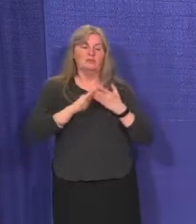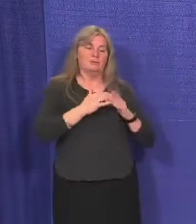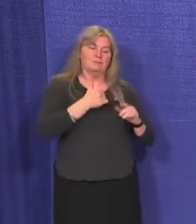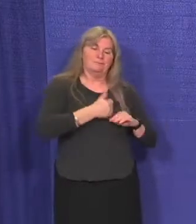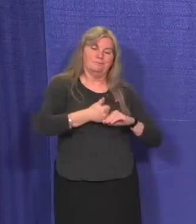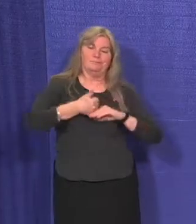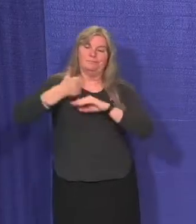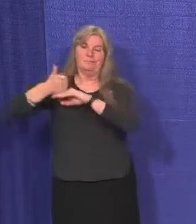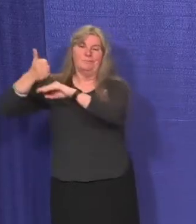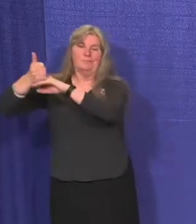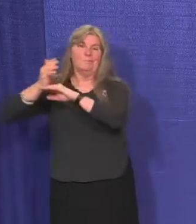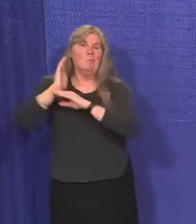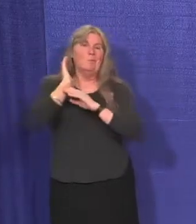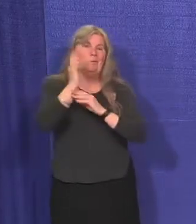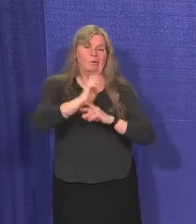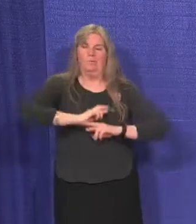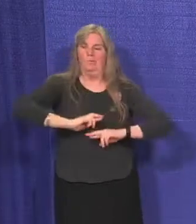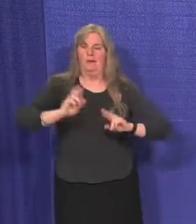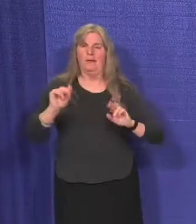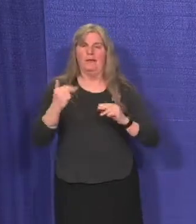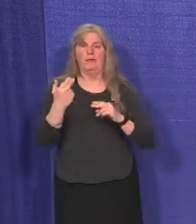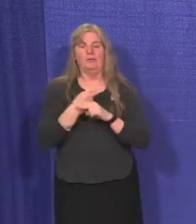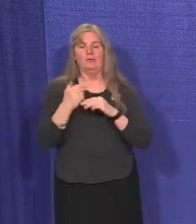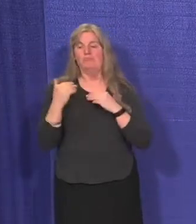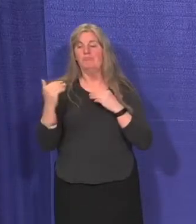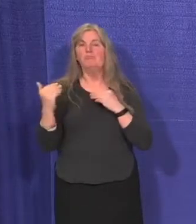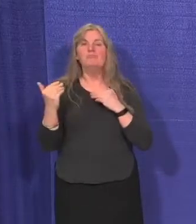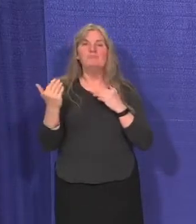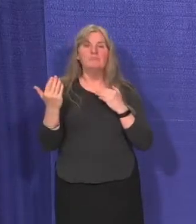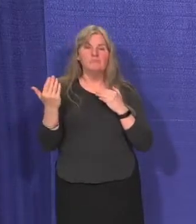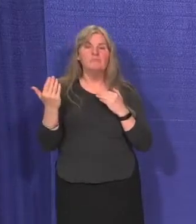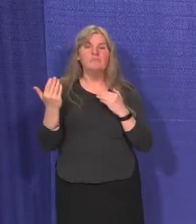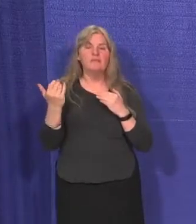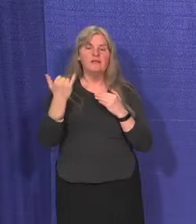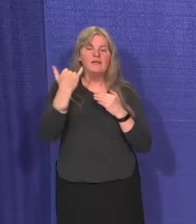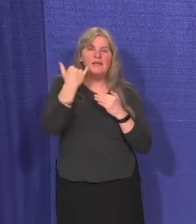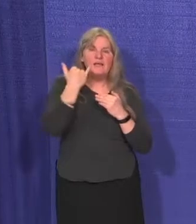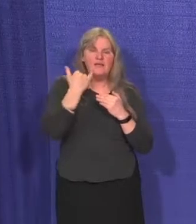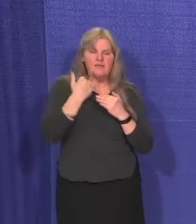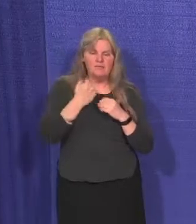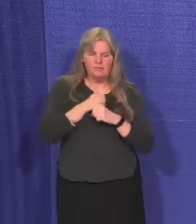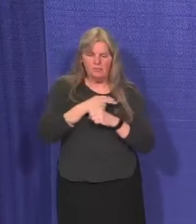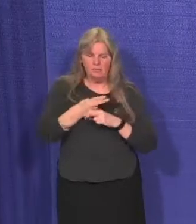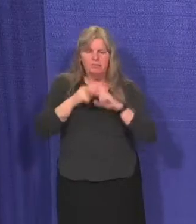we do have a lot of IDs in